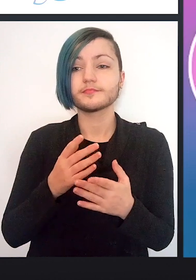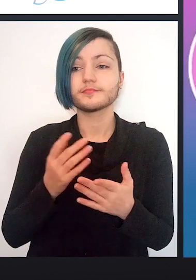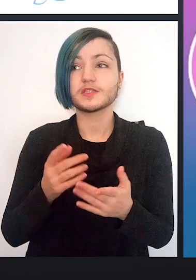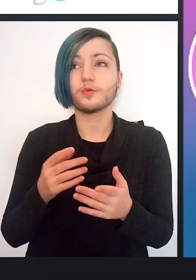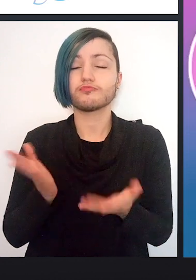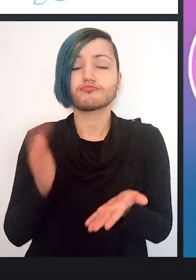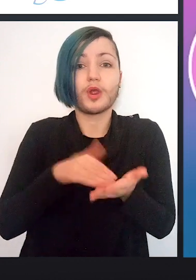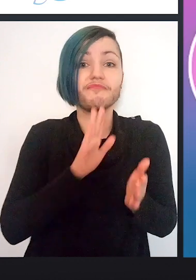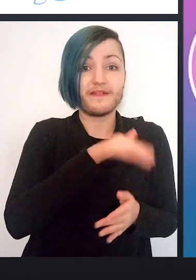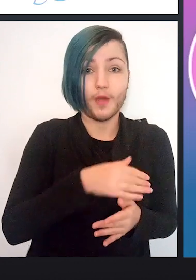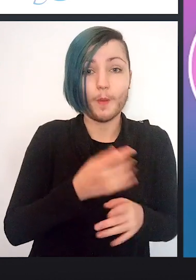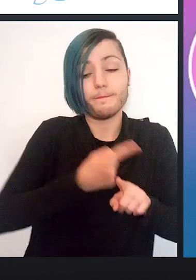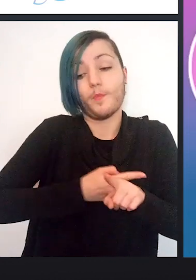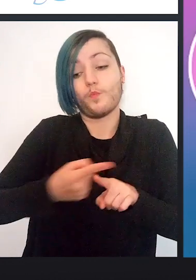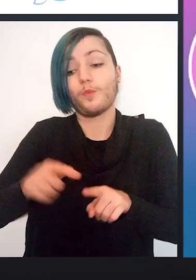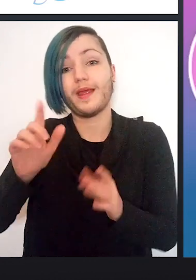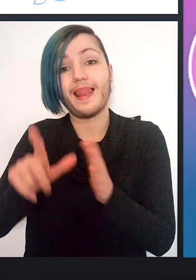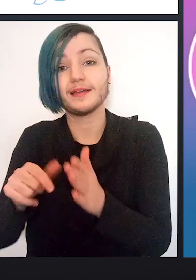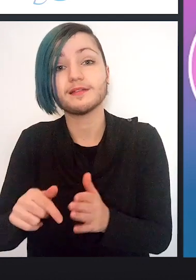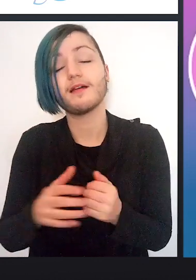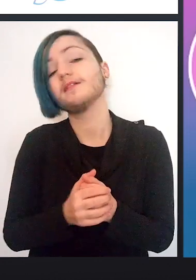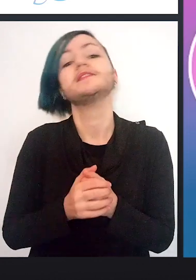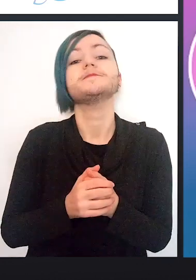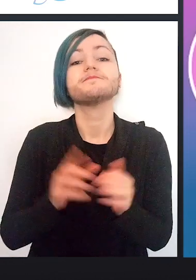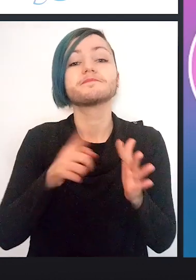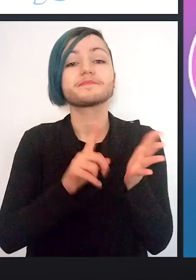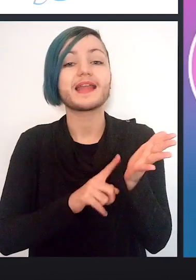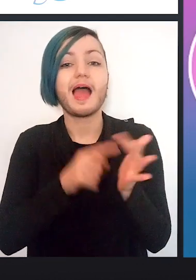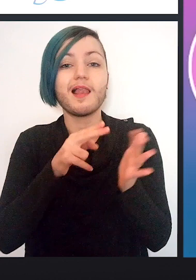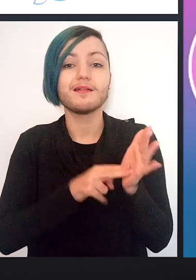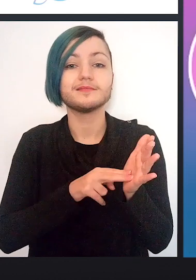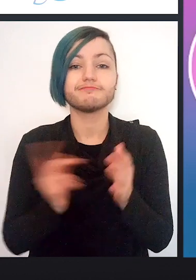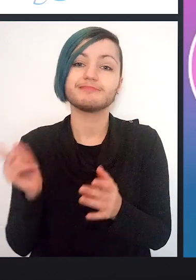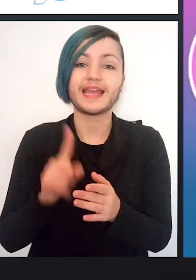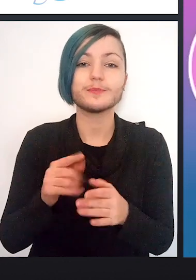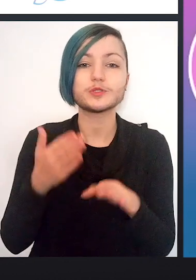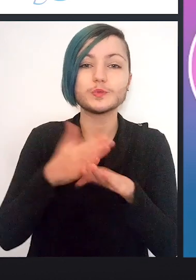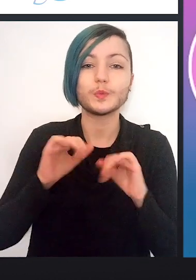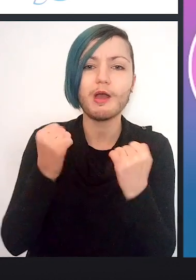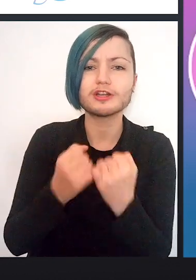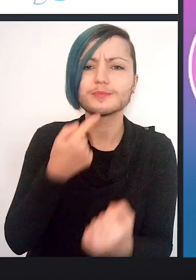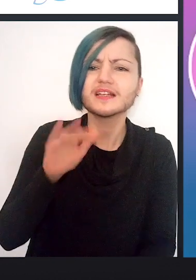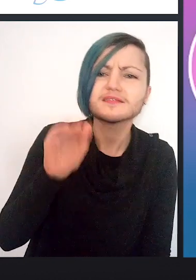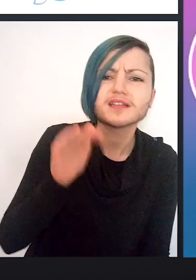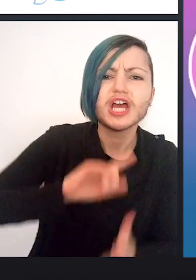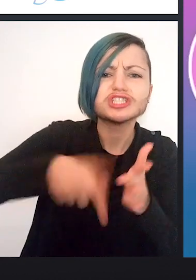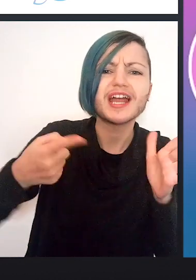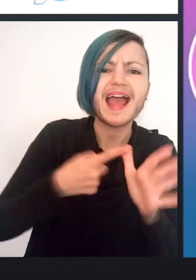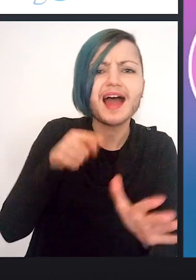the week I came home Helen came out to the workshop and said "Jenny Anne what are you